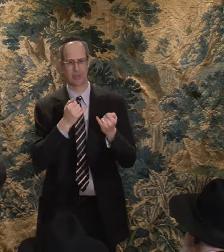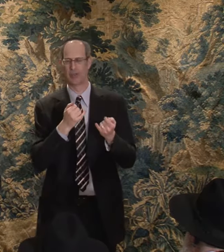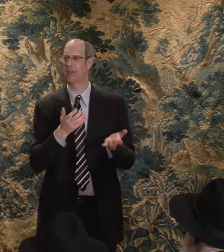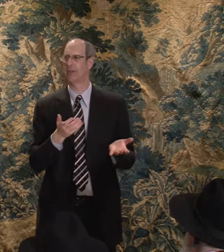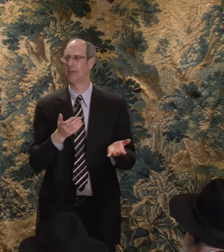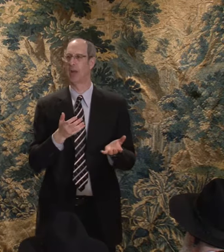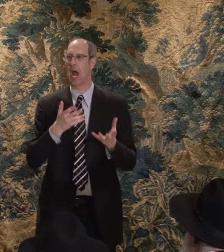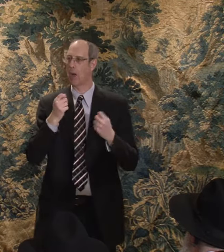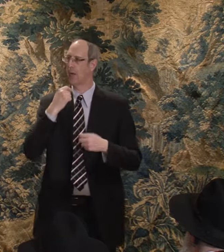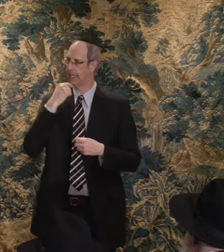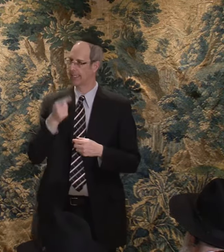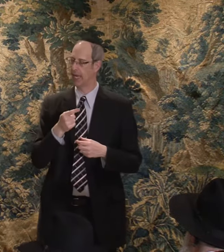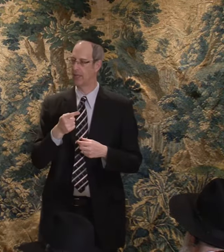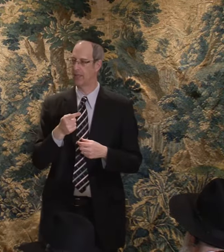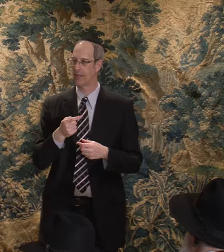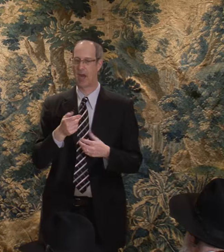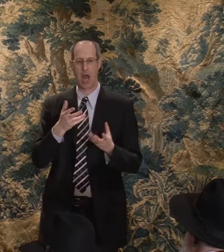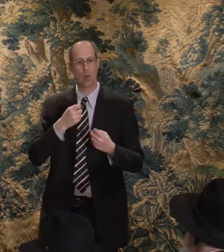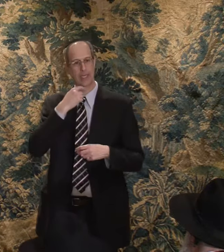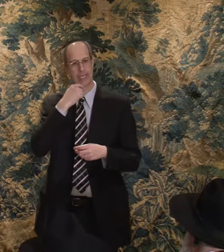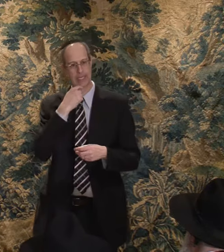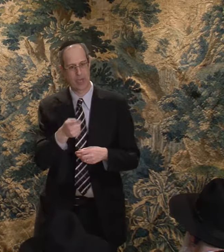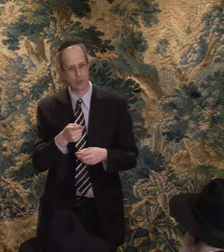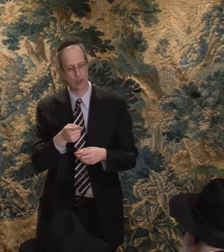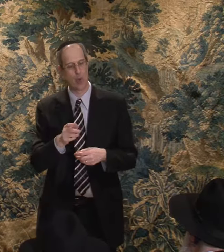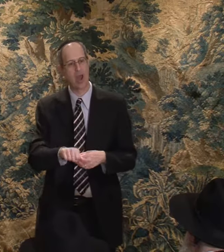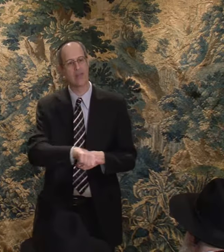have to tell something she says I want to tell you the other side of the story